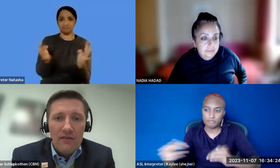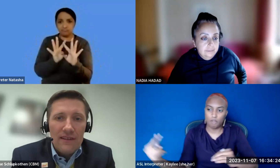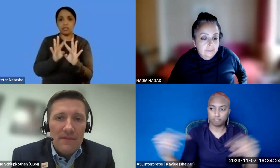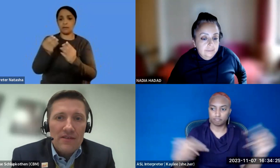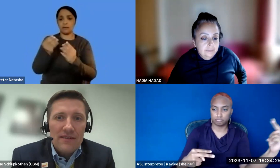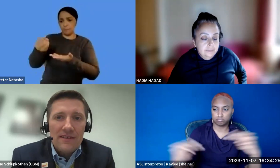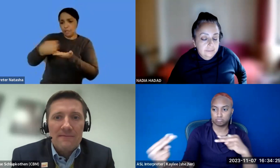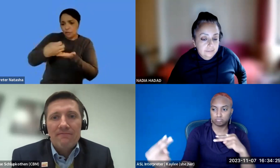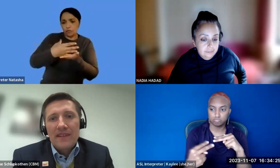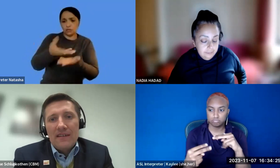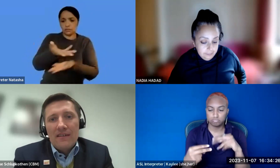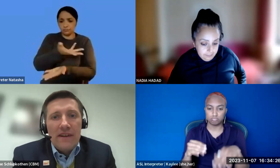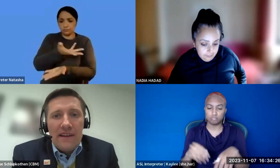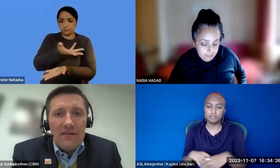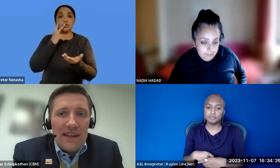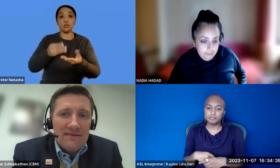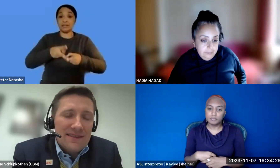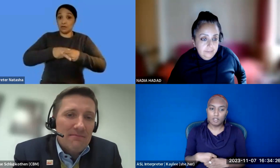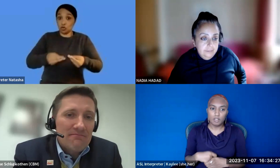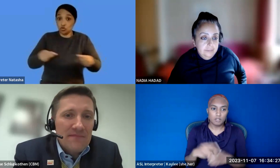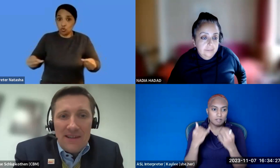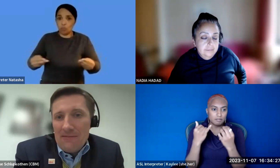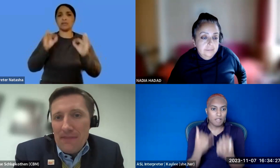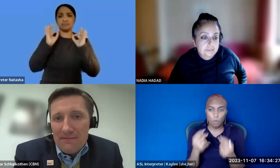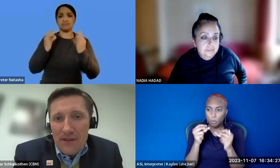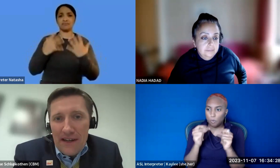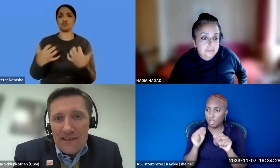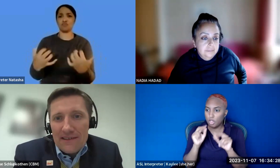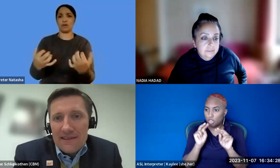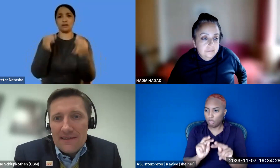Let me just take a quick look at some best practices